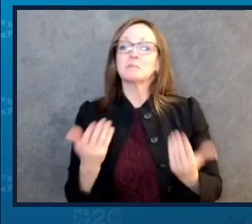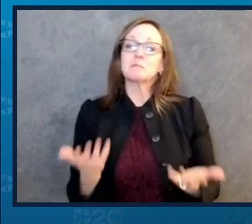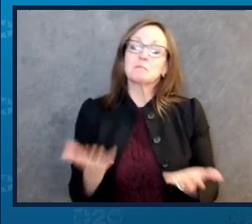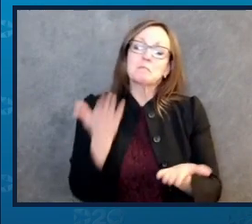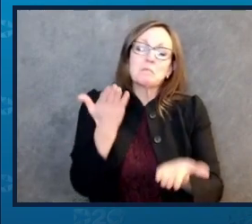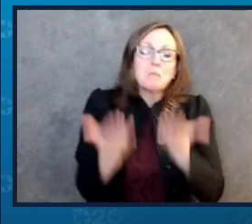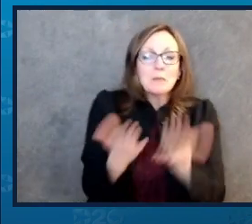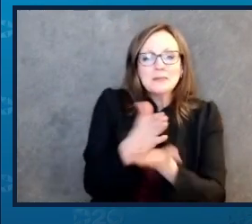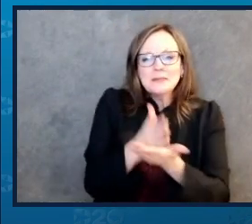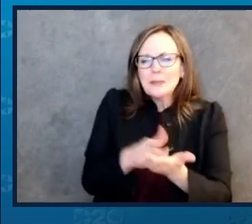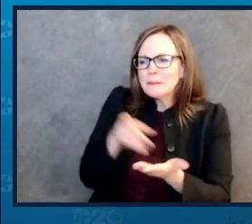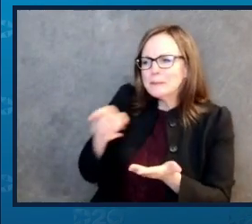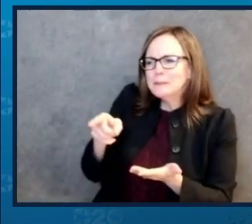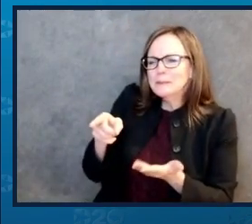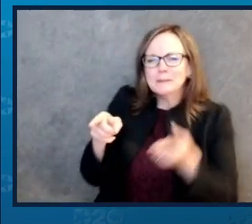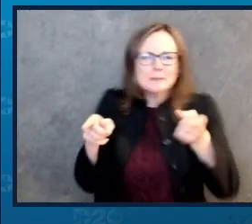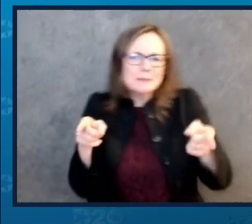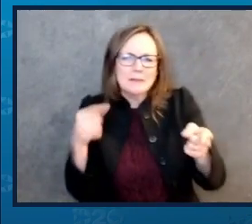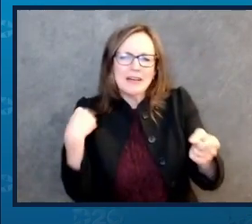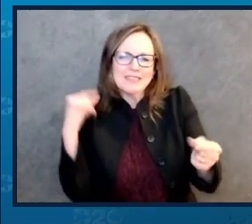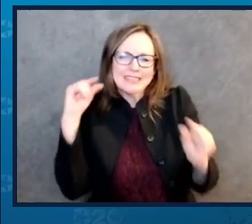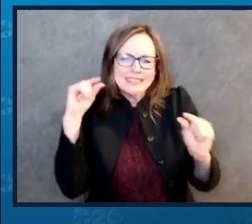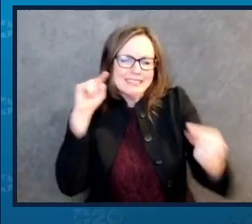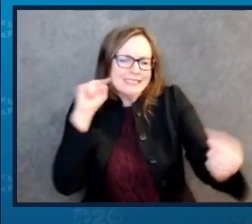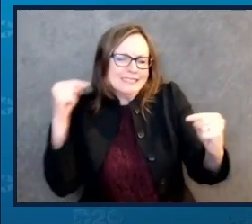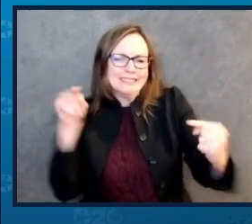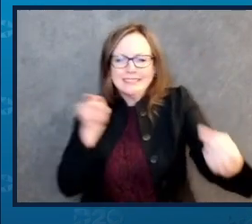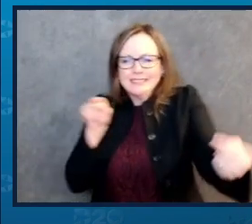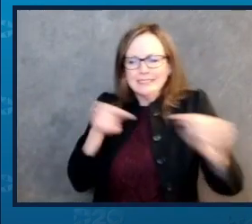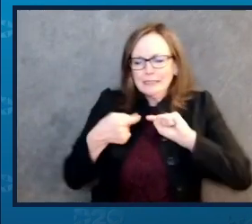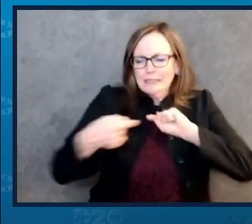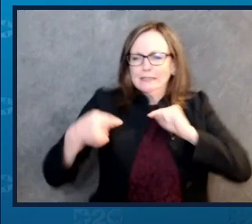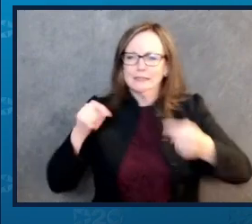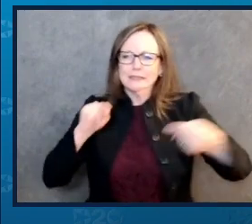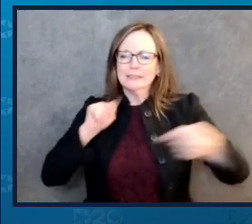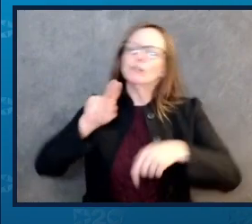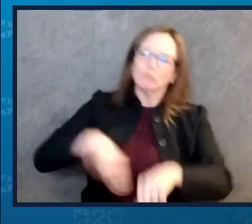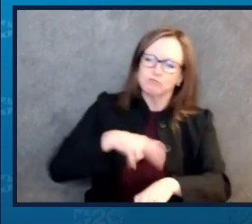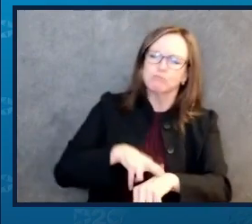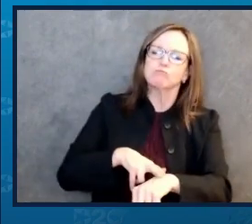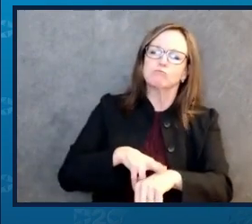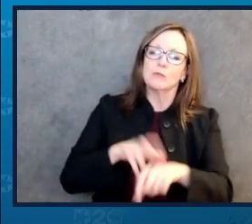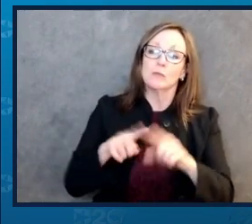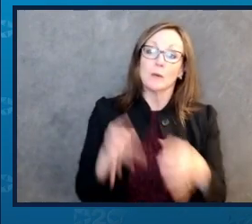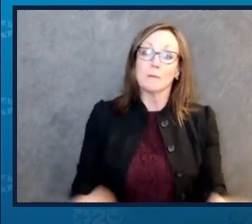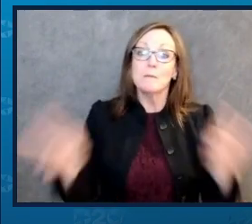THAT EVERY HUMAN BEING IS OF